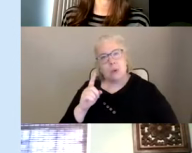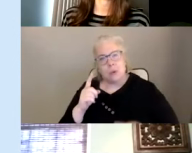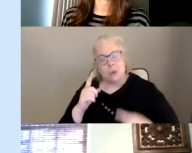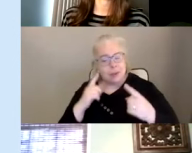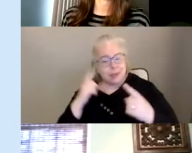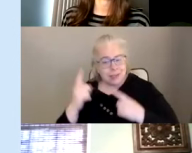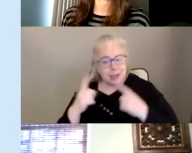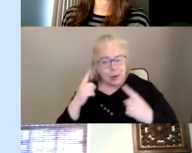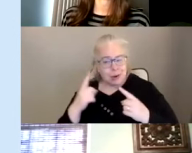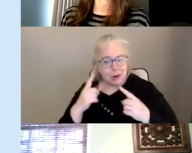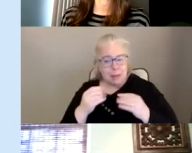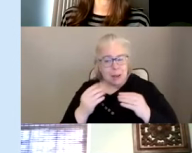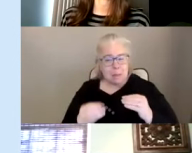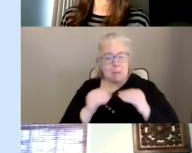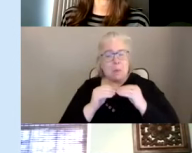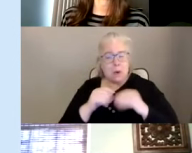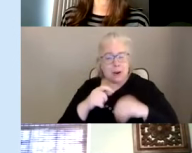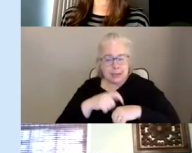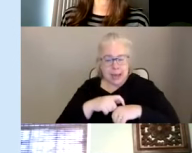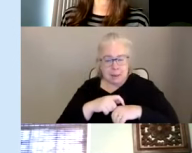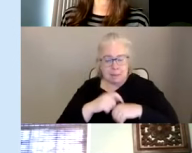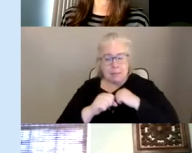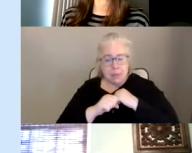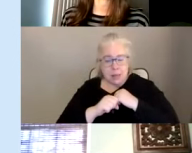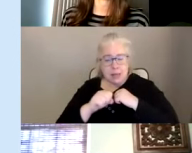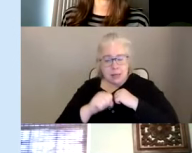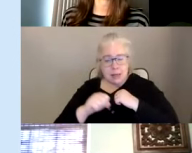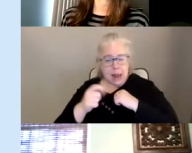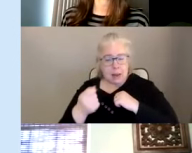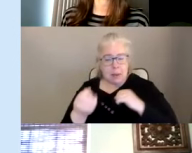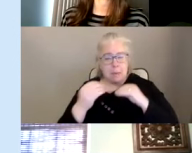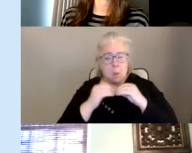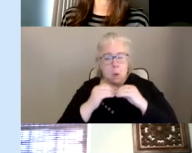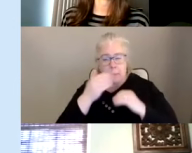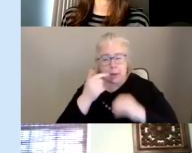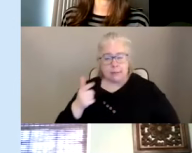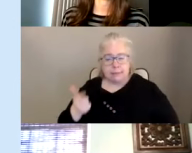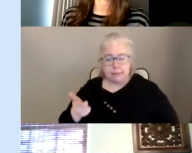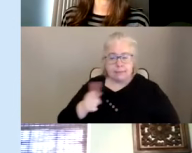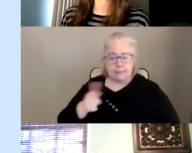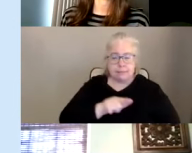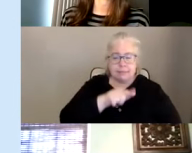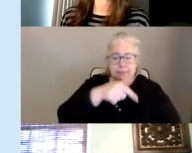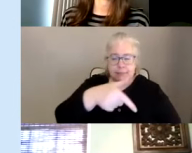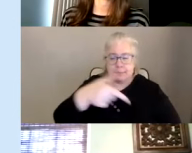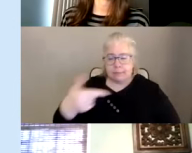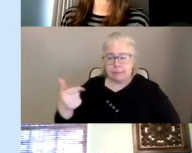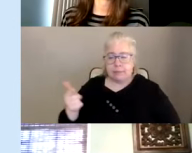that you're doubling the time of that conversation to give the interpreter time to speak